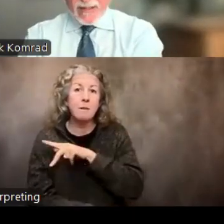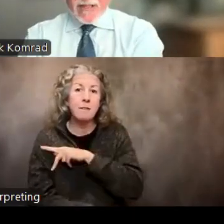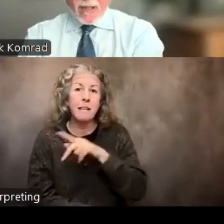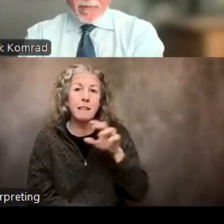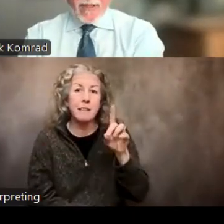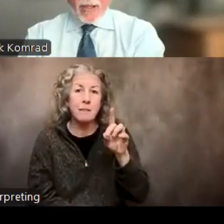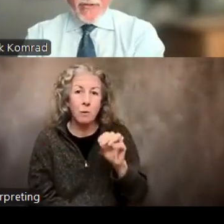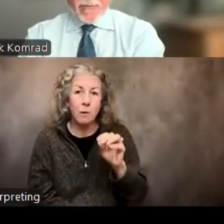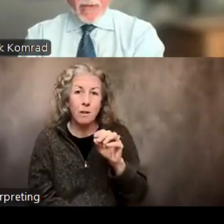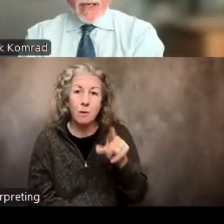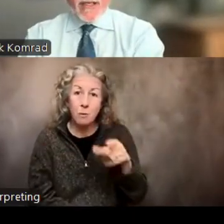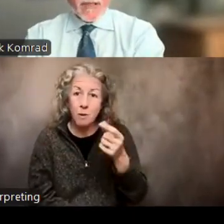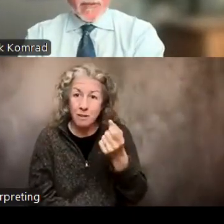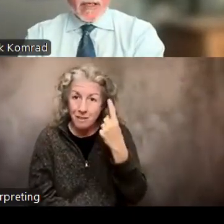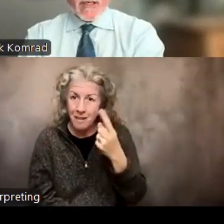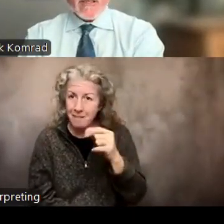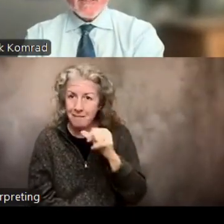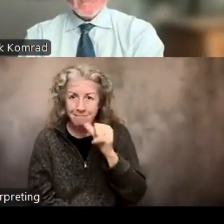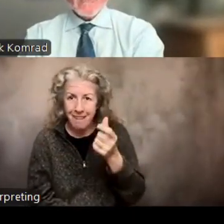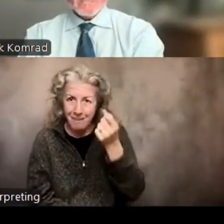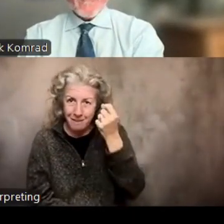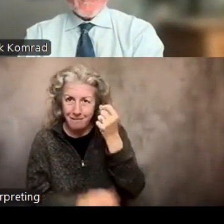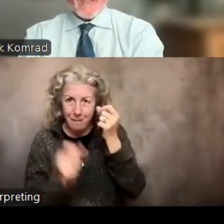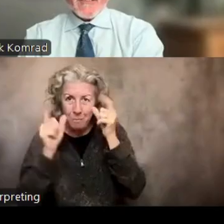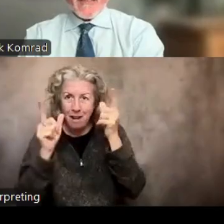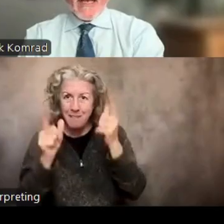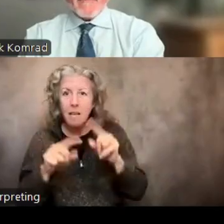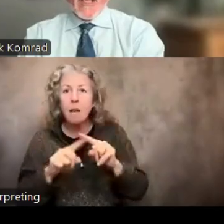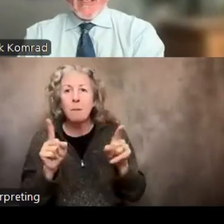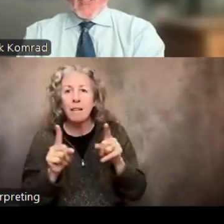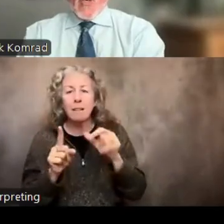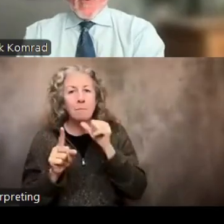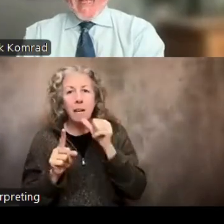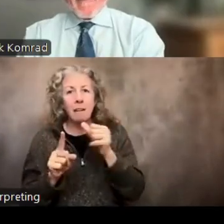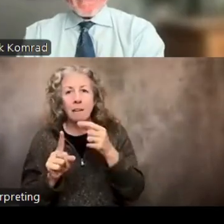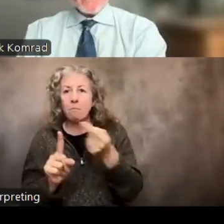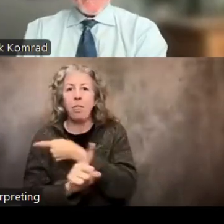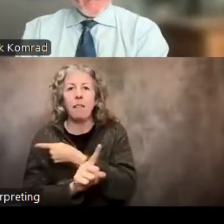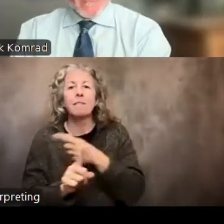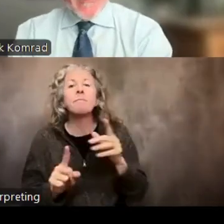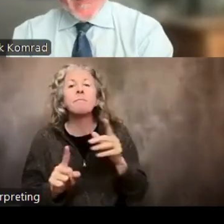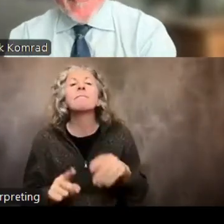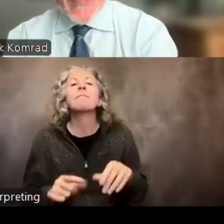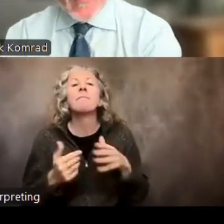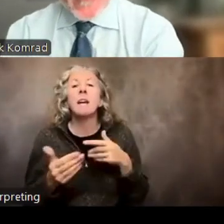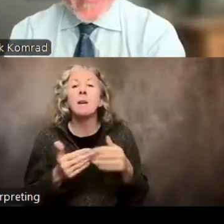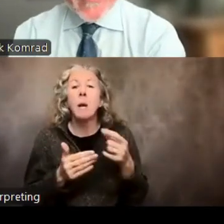that's probably no surprise. But I'm not going to divert into that. What happens when you've been living with this in a